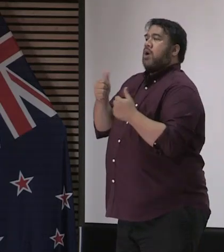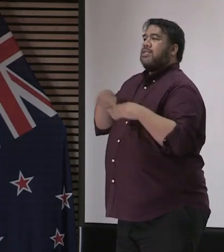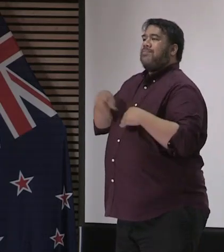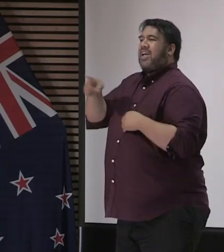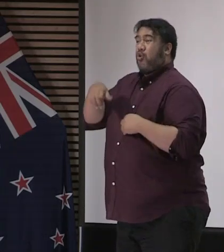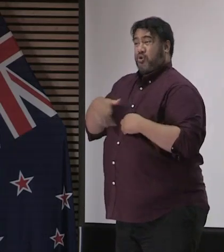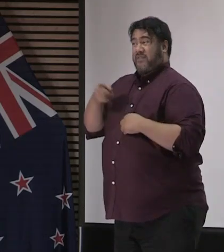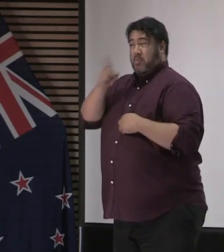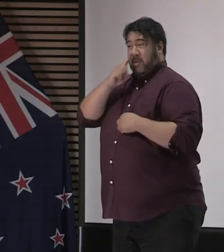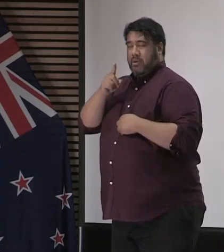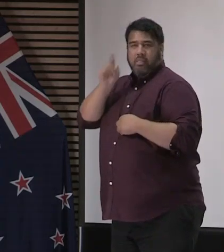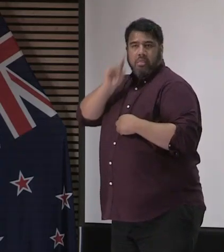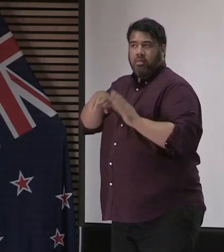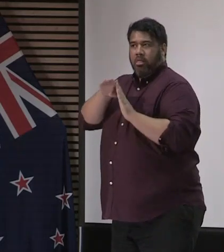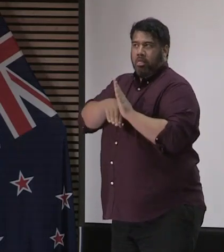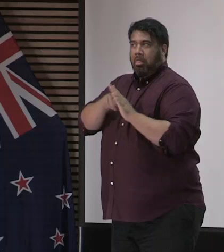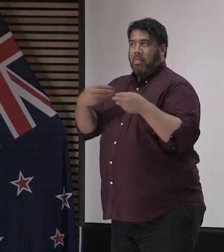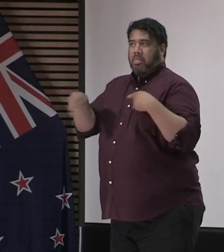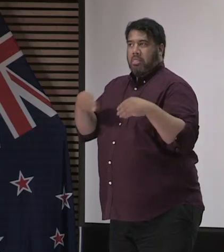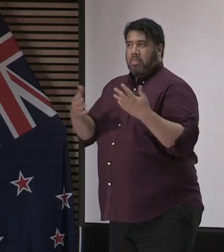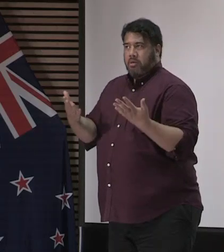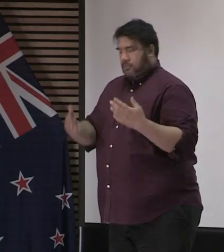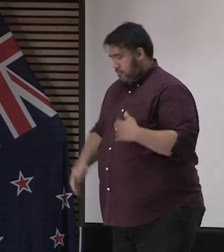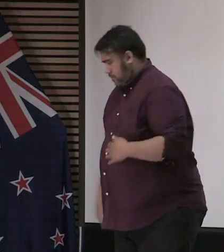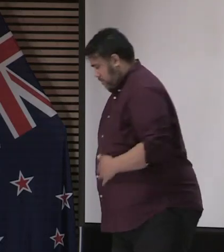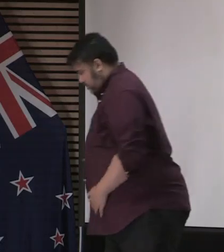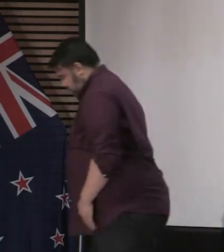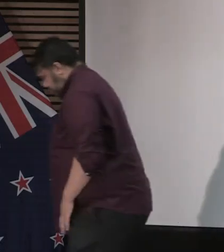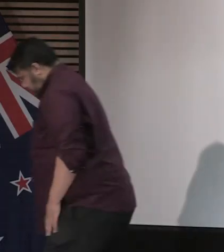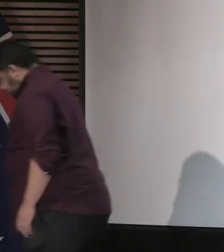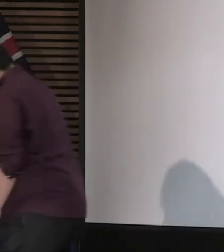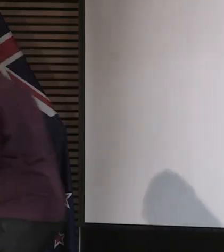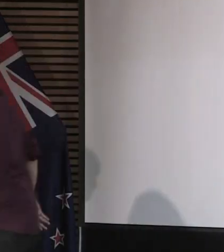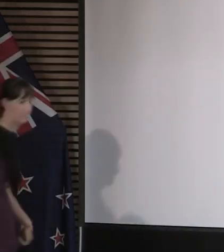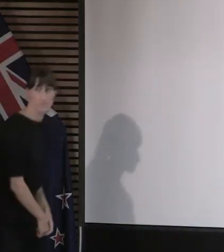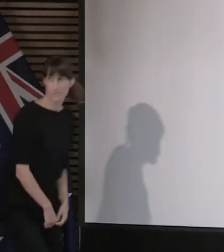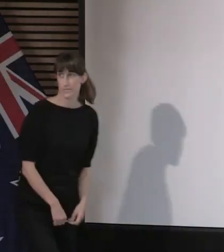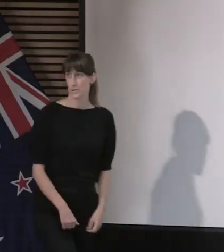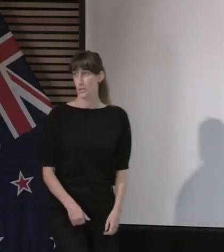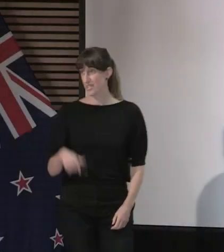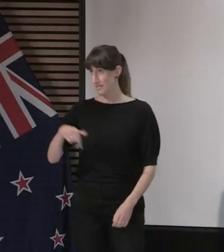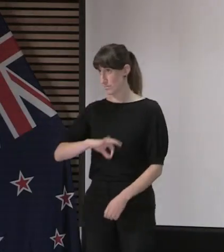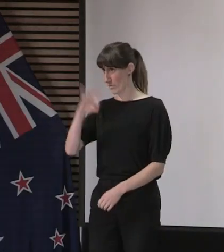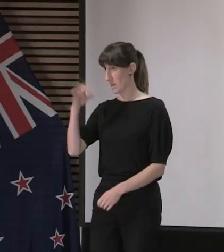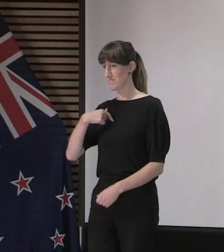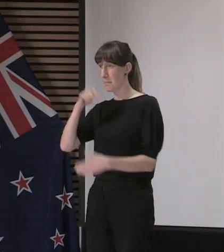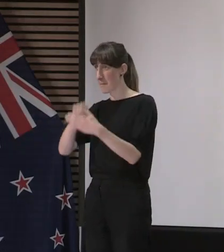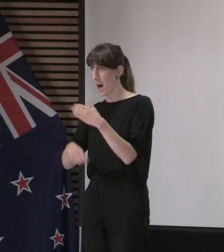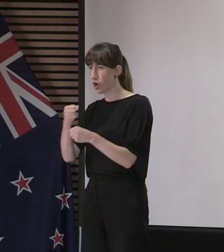heard from people, is the level of activity that you're seeing today on Level 3 what you would hope for? Or have